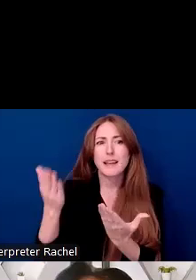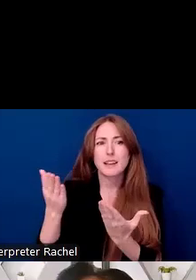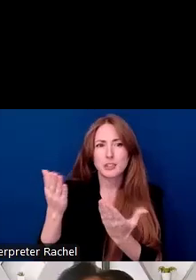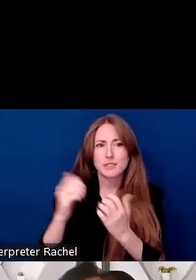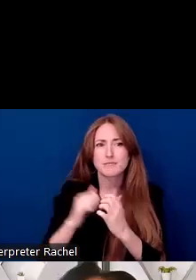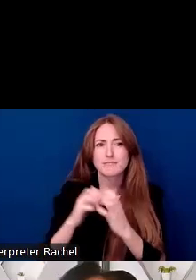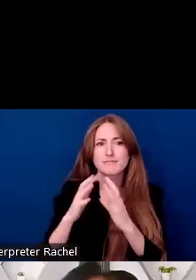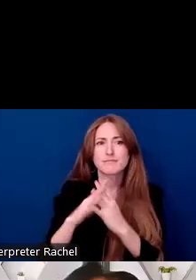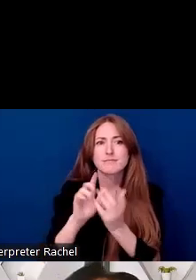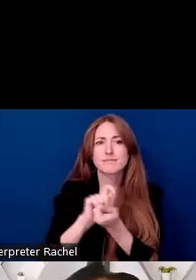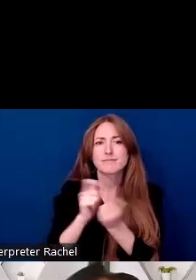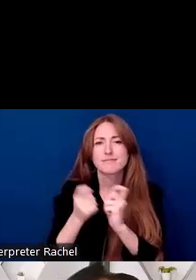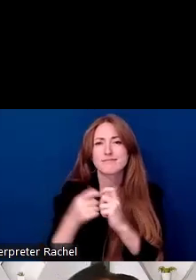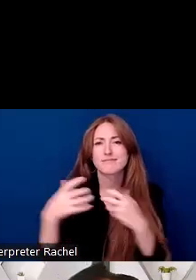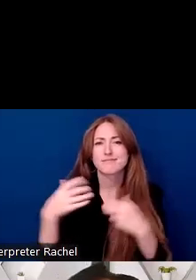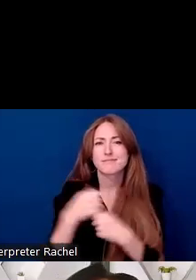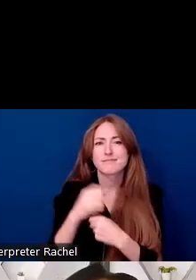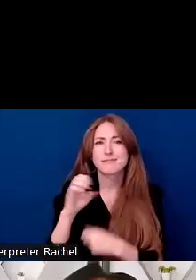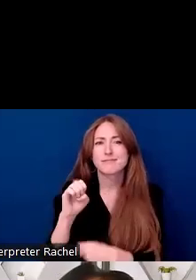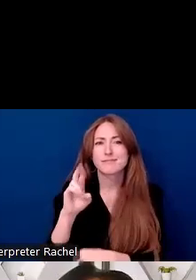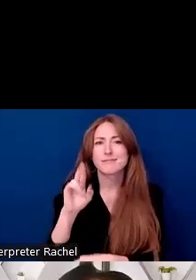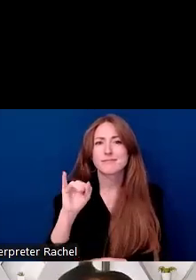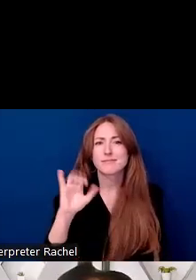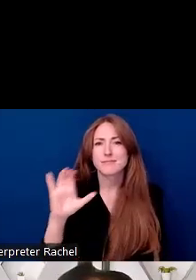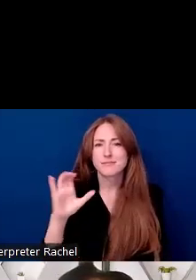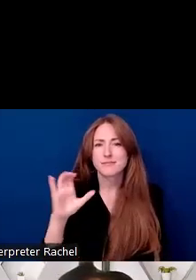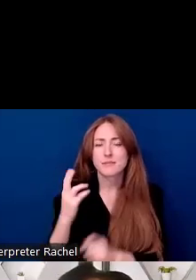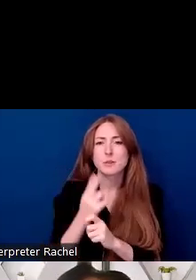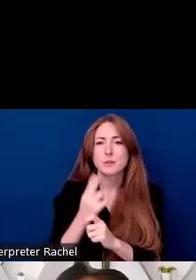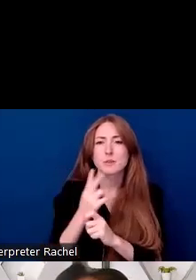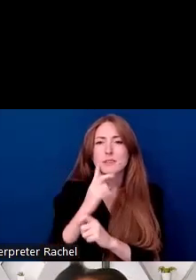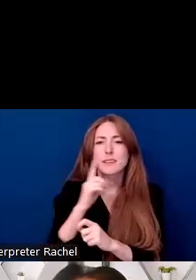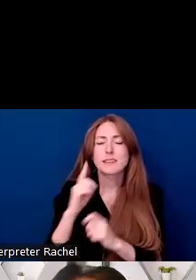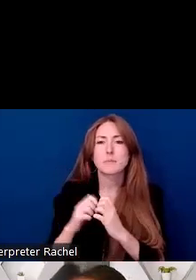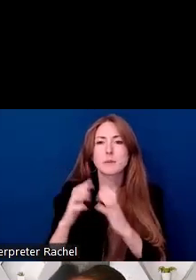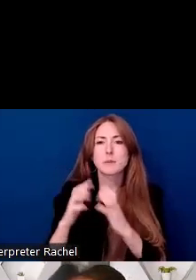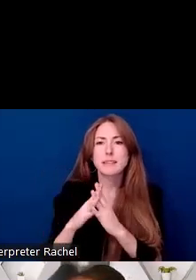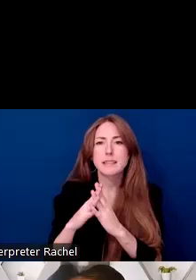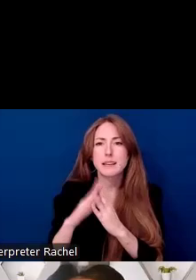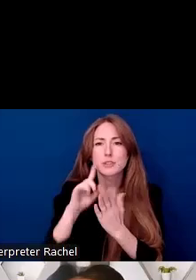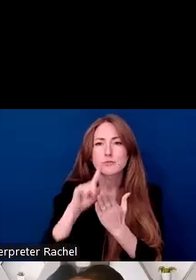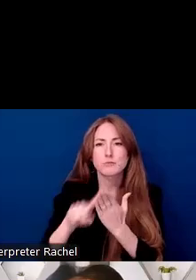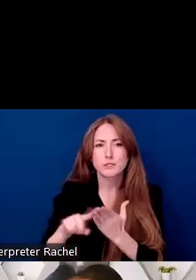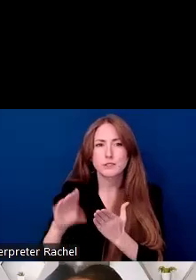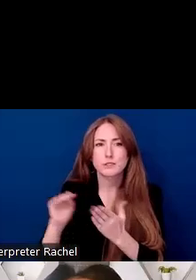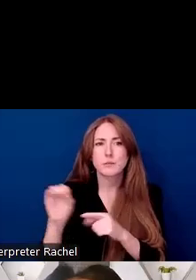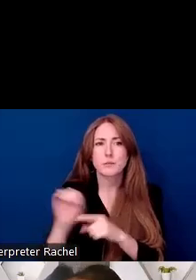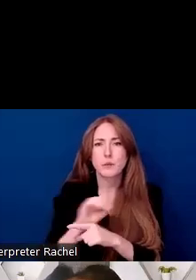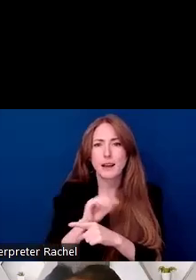that can be used in implementation, research and practice. For outcomes, we targeted the three